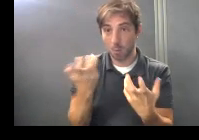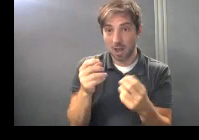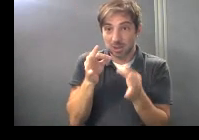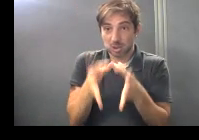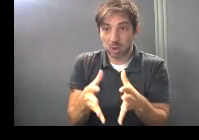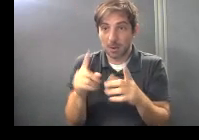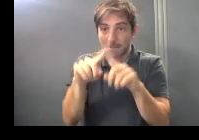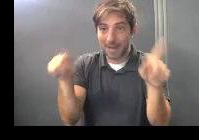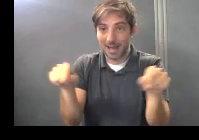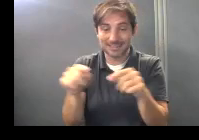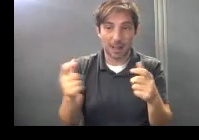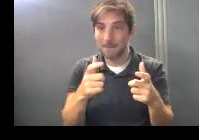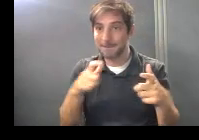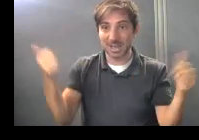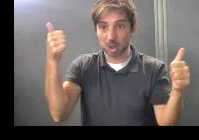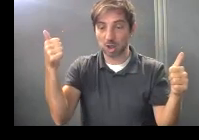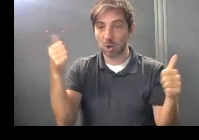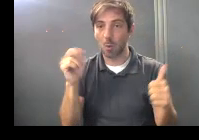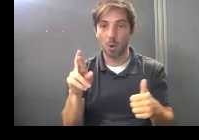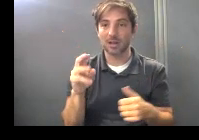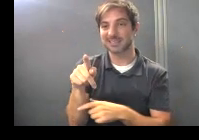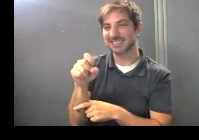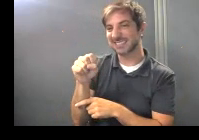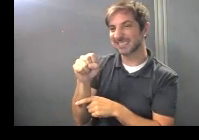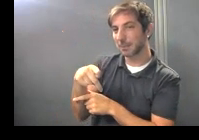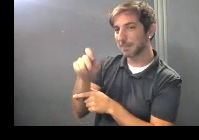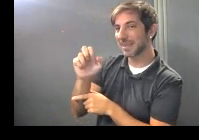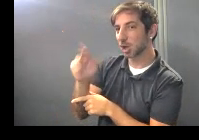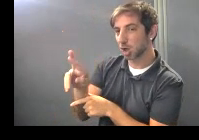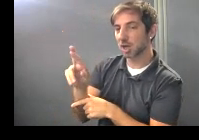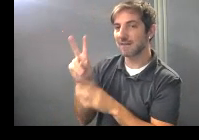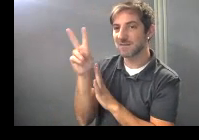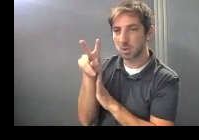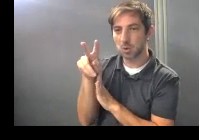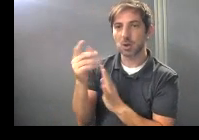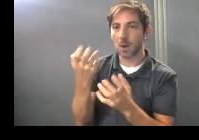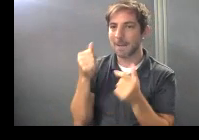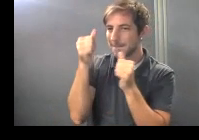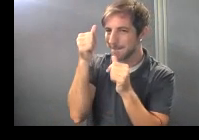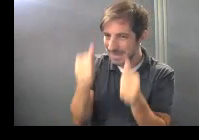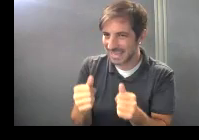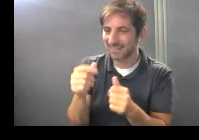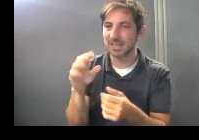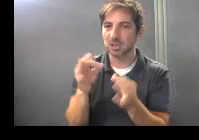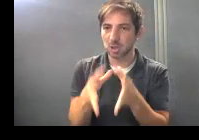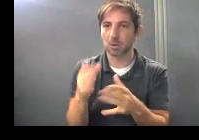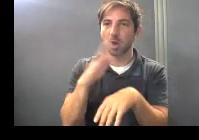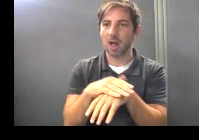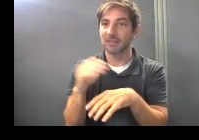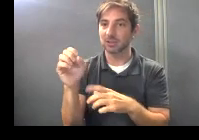IN SPEAKER VIEW, HIS NAME IS DAVID. IF YOU WANT TO SEE THE SPEAKER AS WELL AS